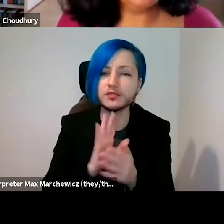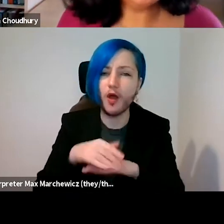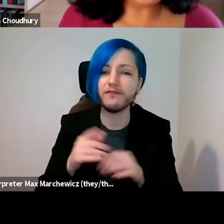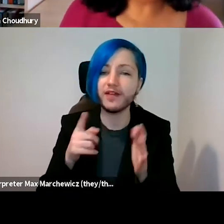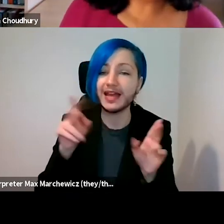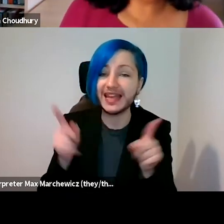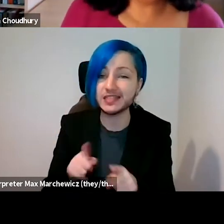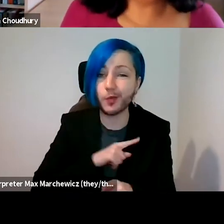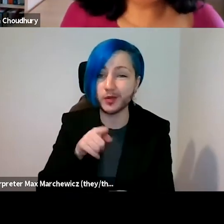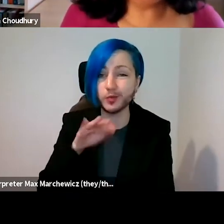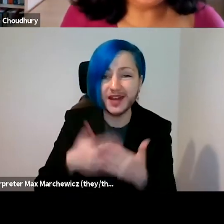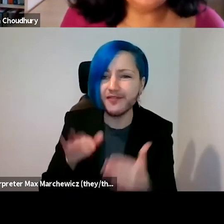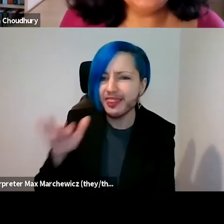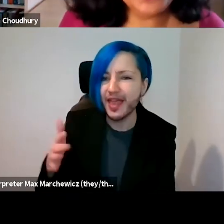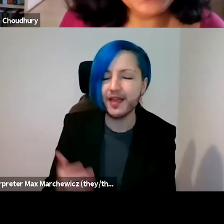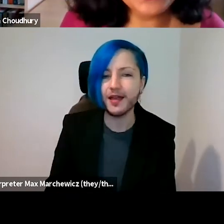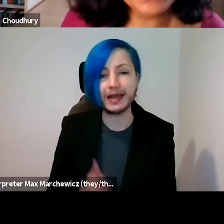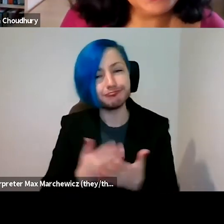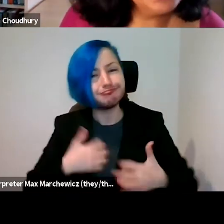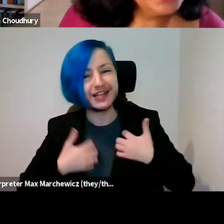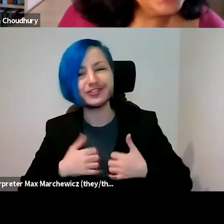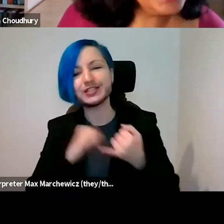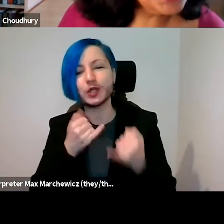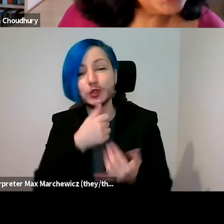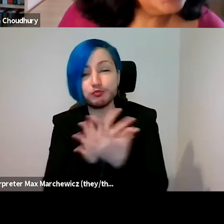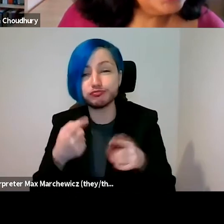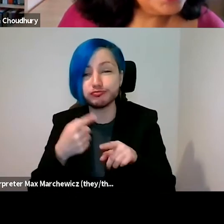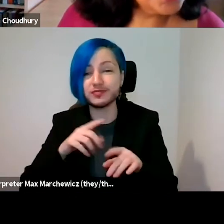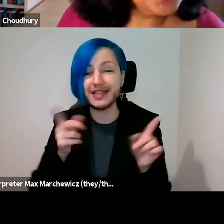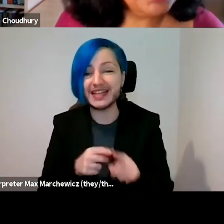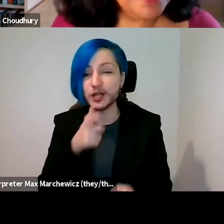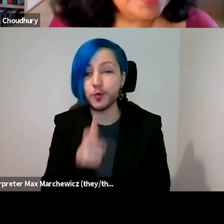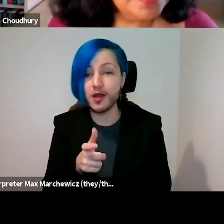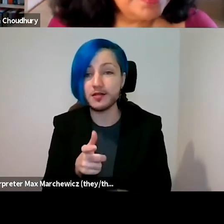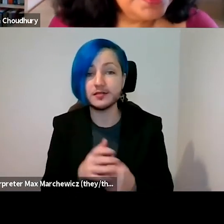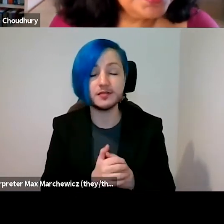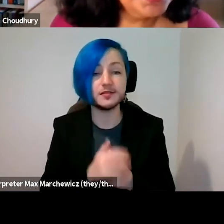because Scott uses so many Indian words in the tale, such as, this is going to be very difficult,